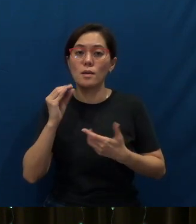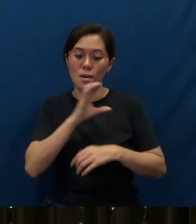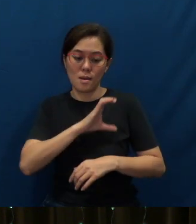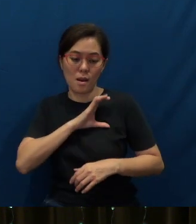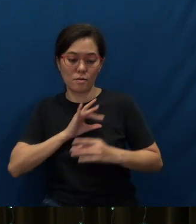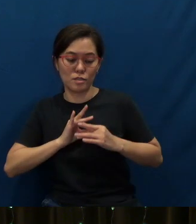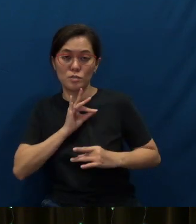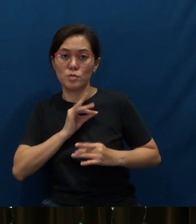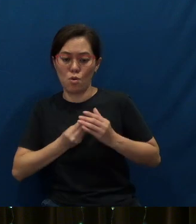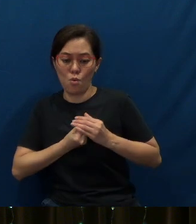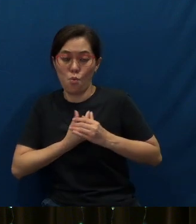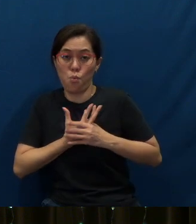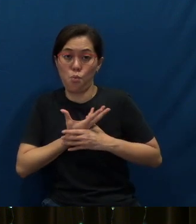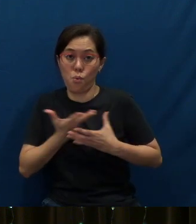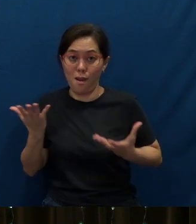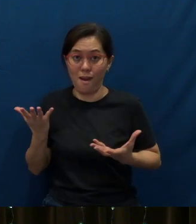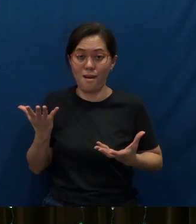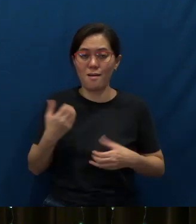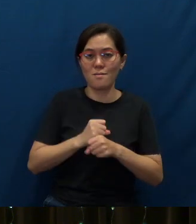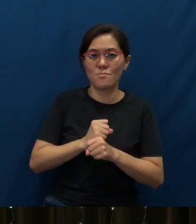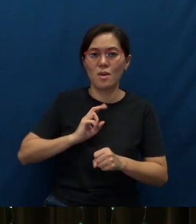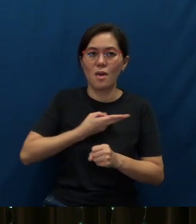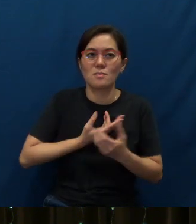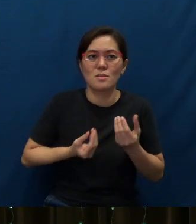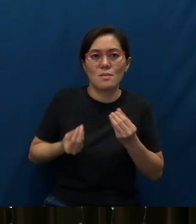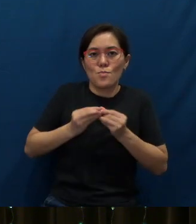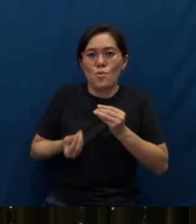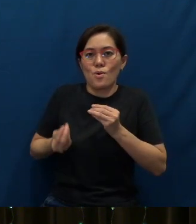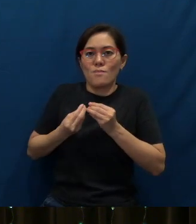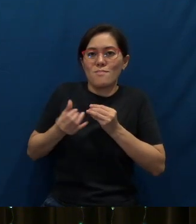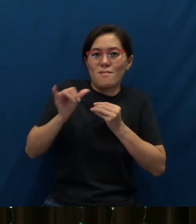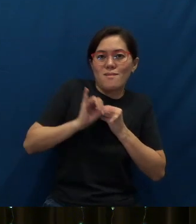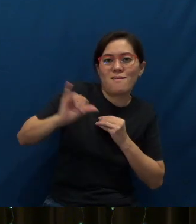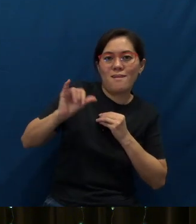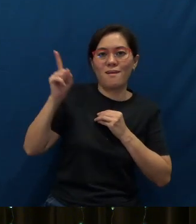in us, making us more and more like Christ.